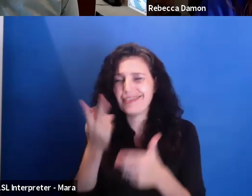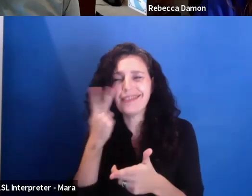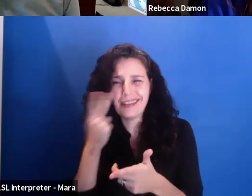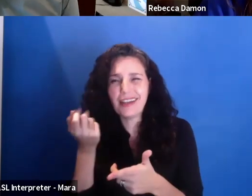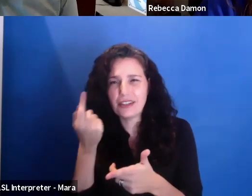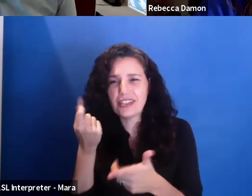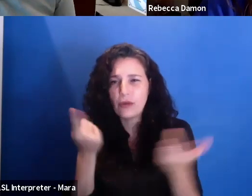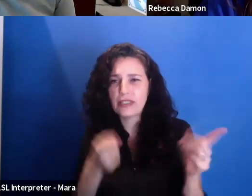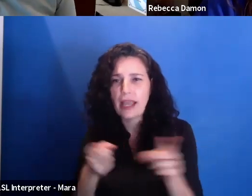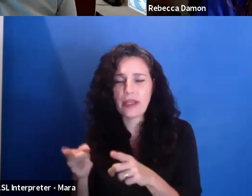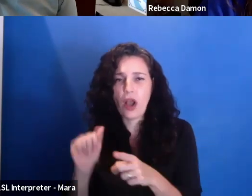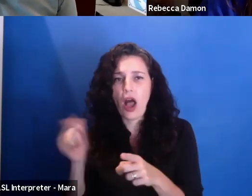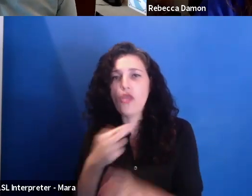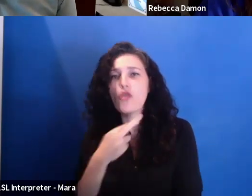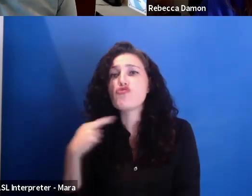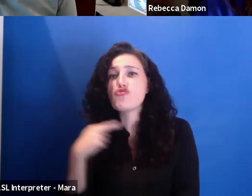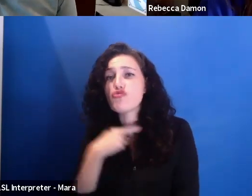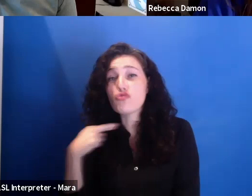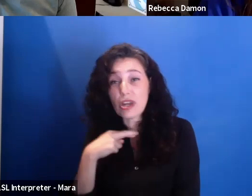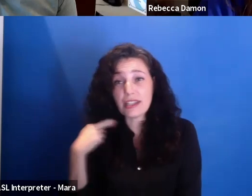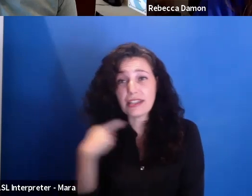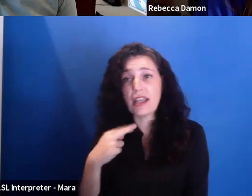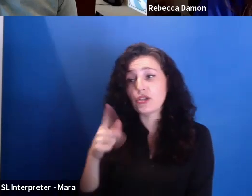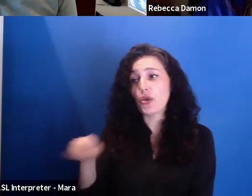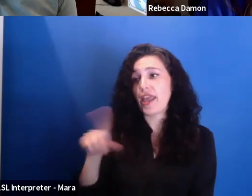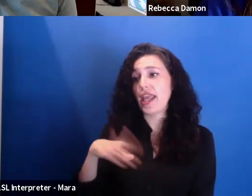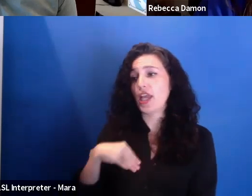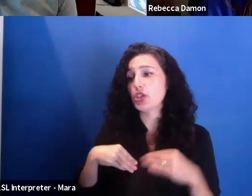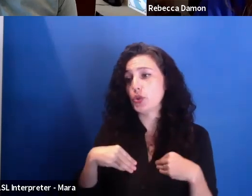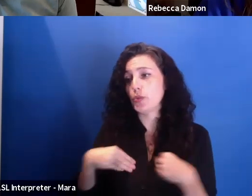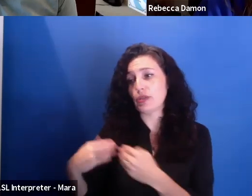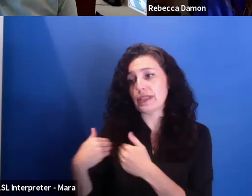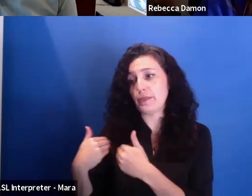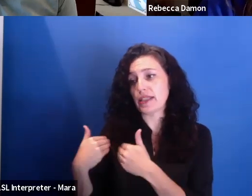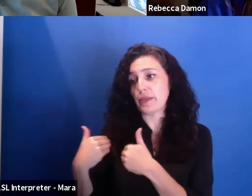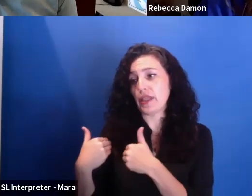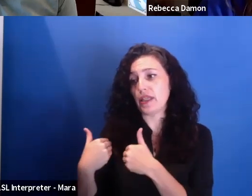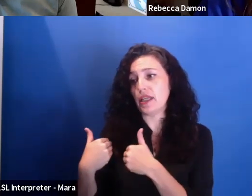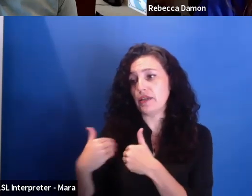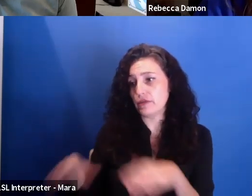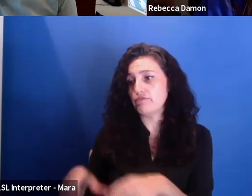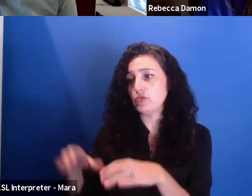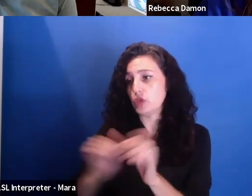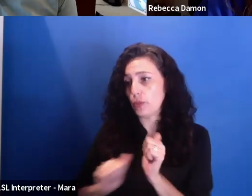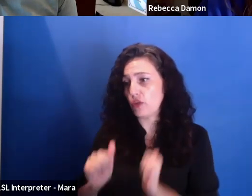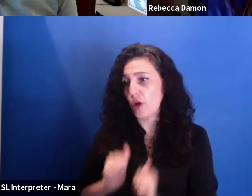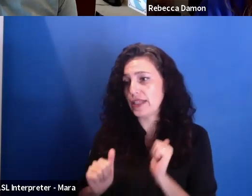acknowledges these risks, assumes responsibility for performing the services, waives their rights," you know, and so on and so on and so on,